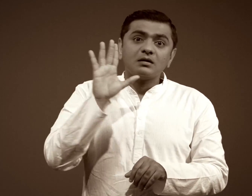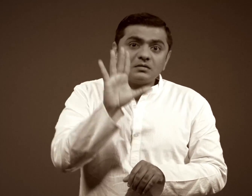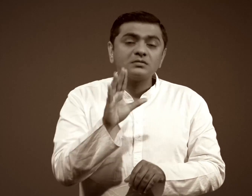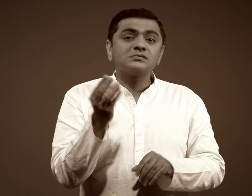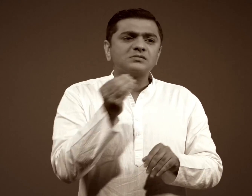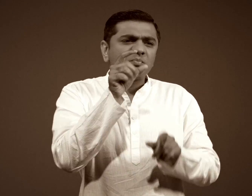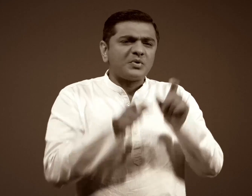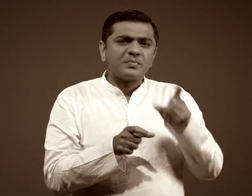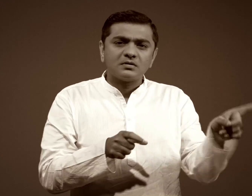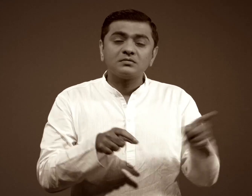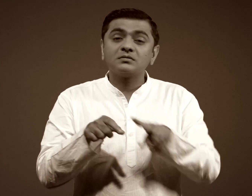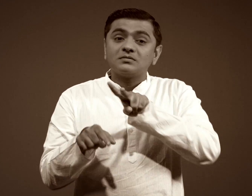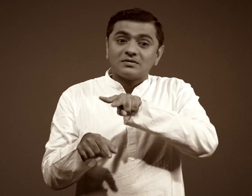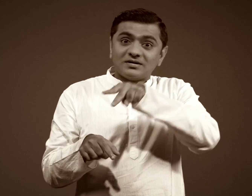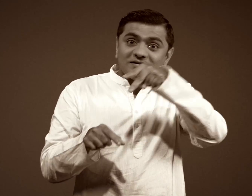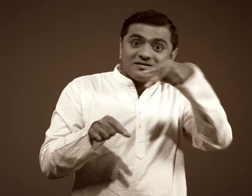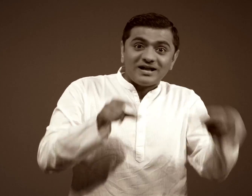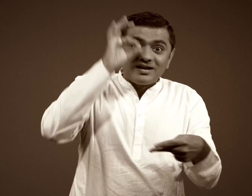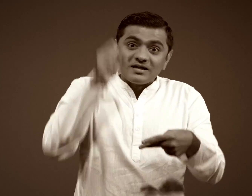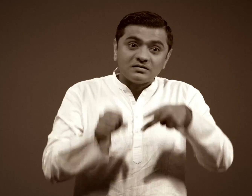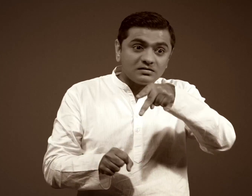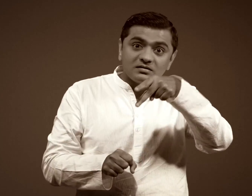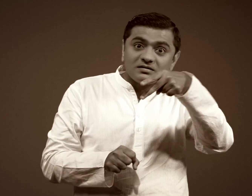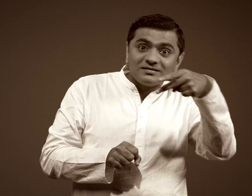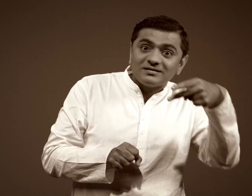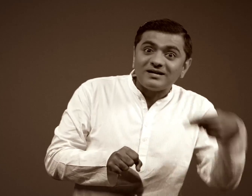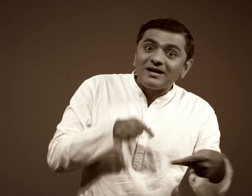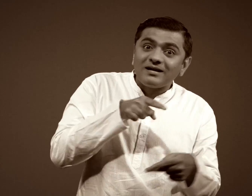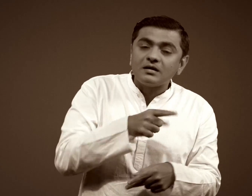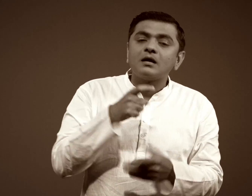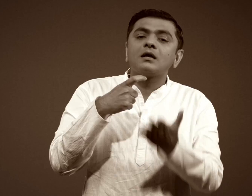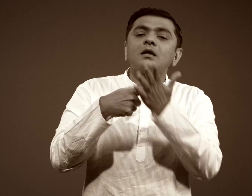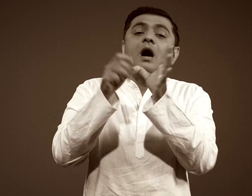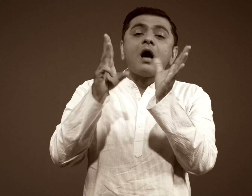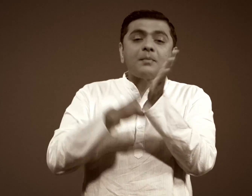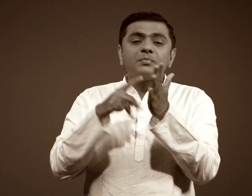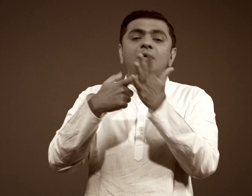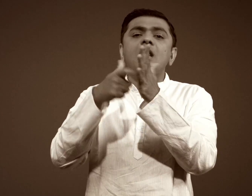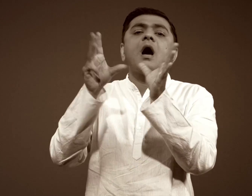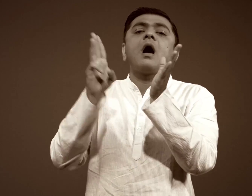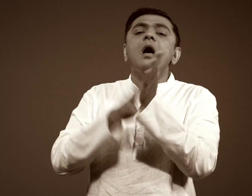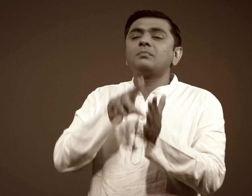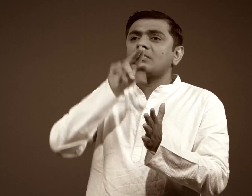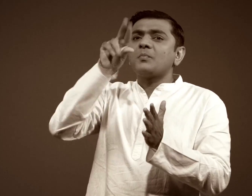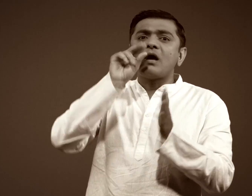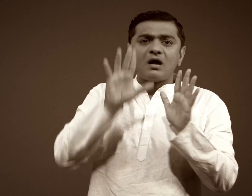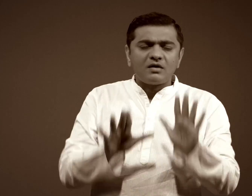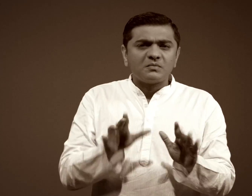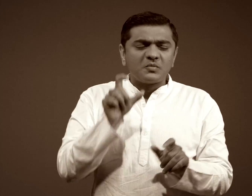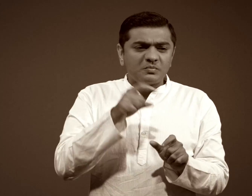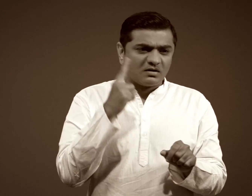Some say that when Gandhiji fell down he cried out, ‘Ram, Ram’